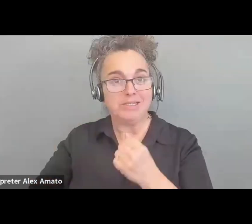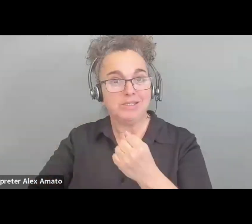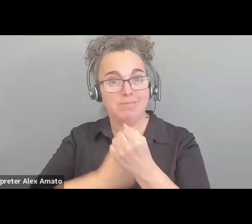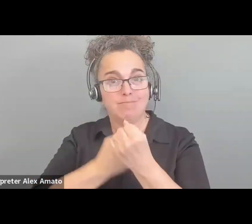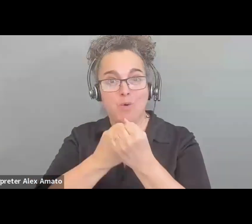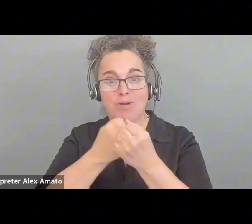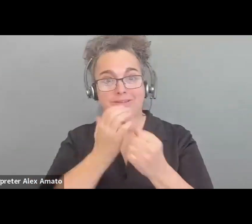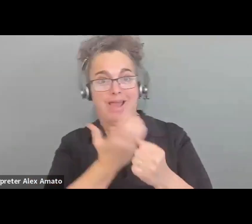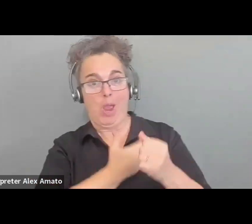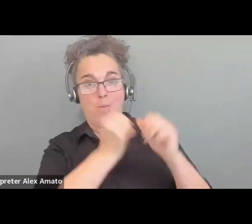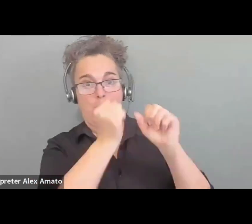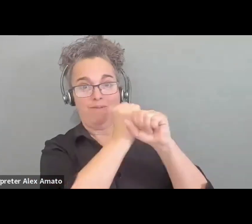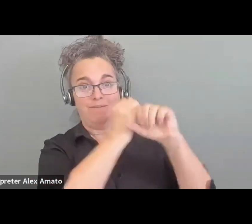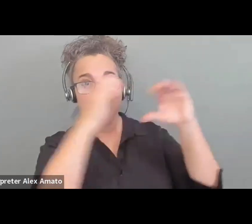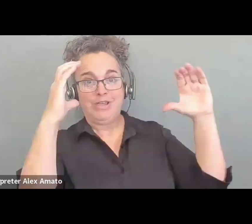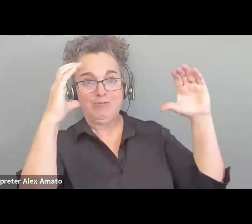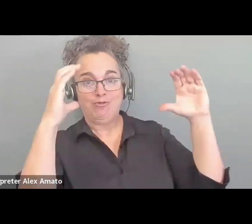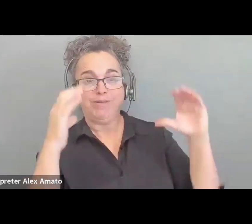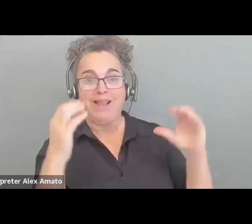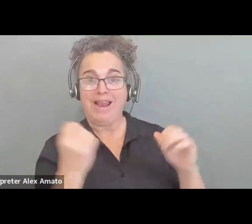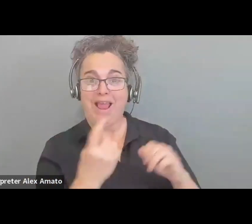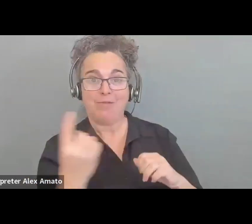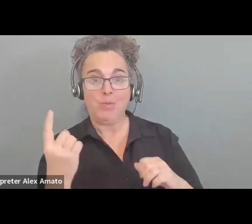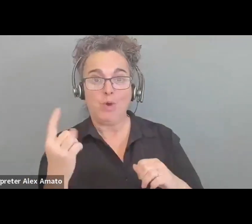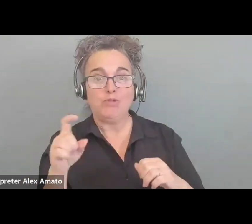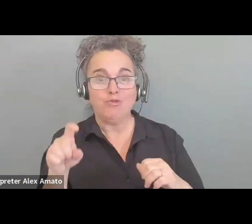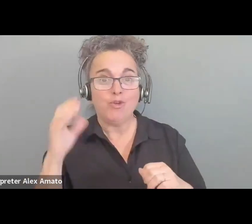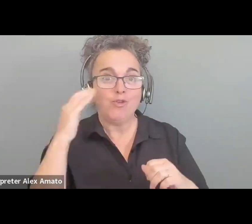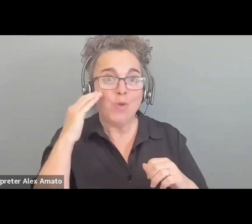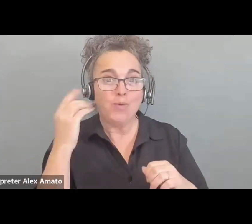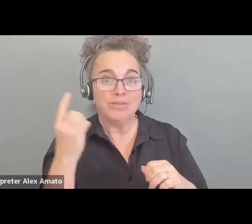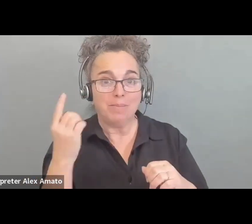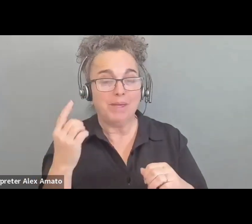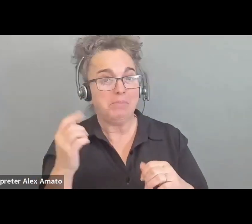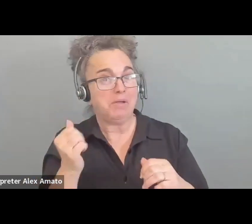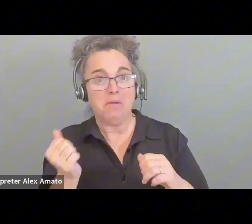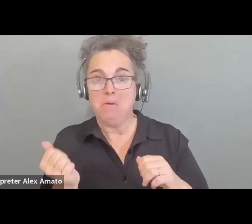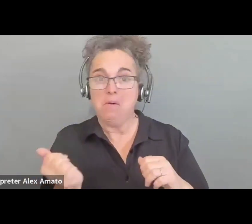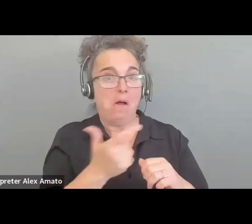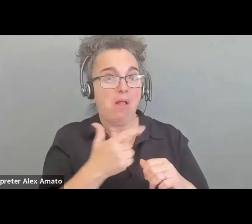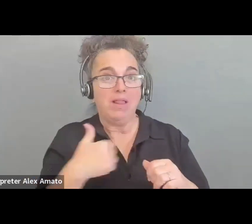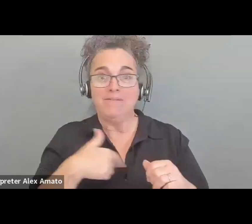of everybody should know something. Everybody will come into contact with disability at some point,